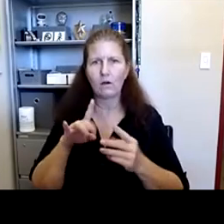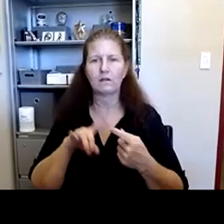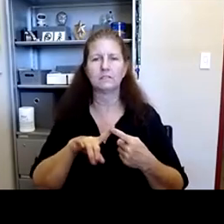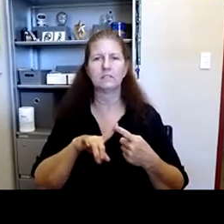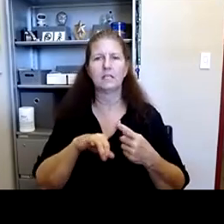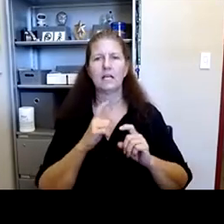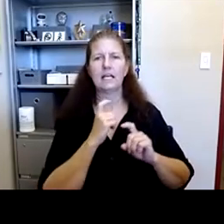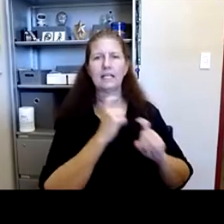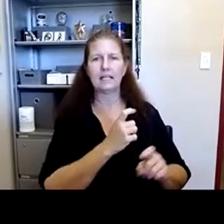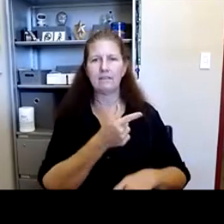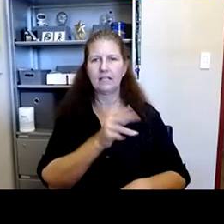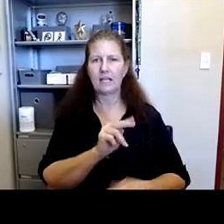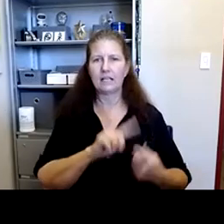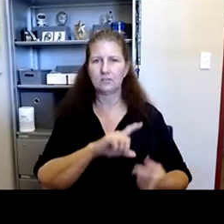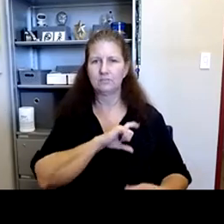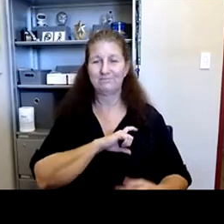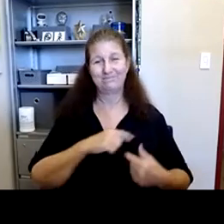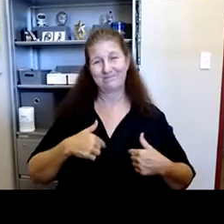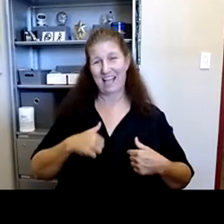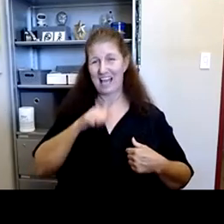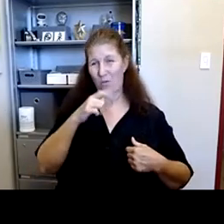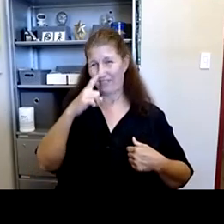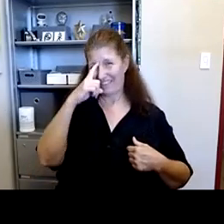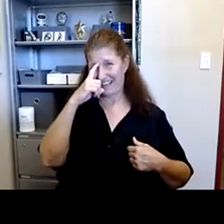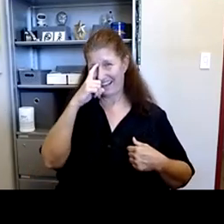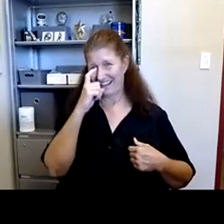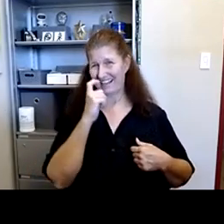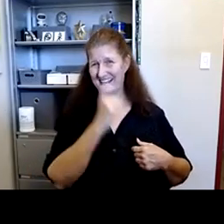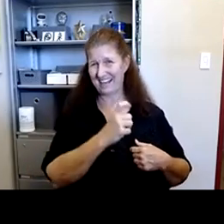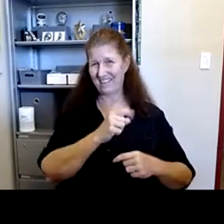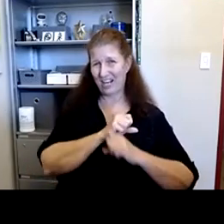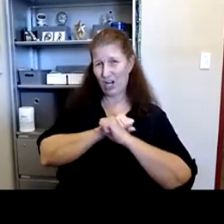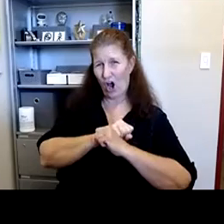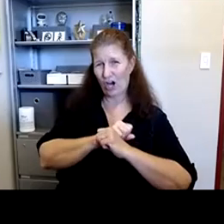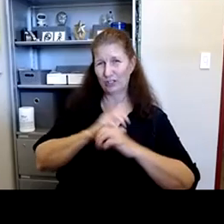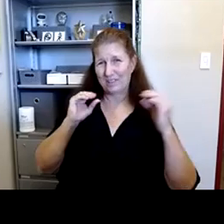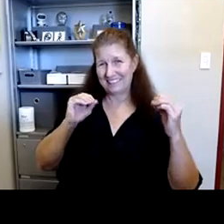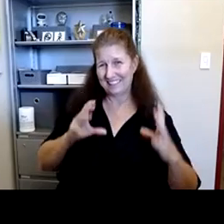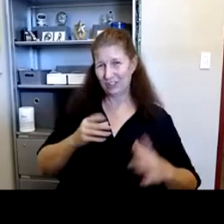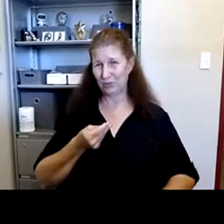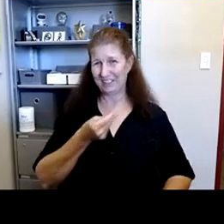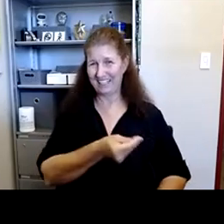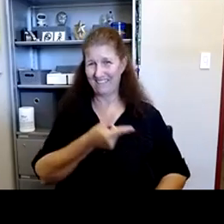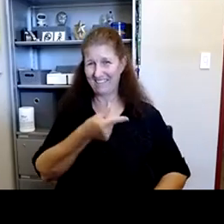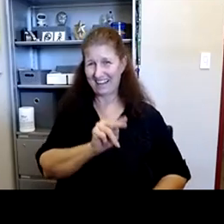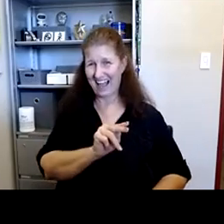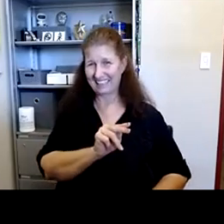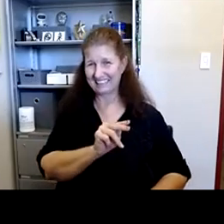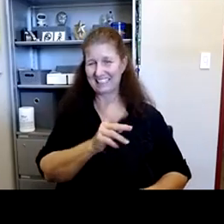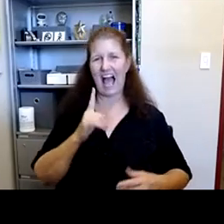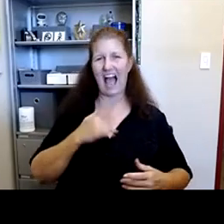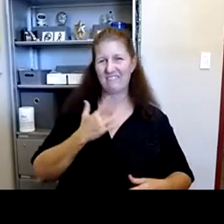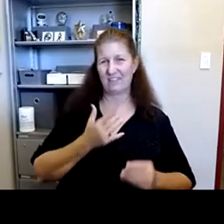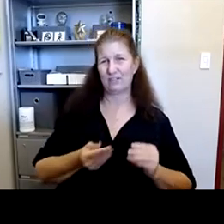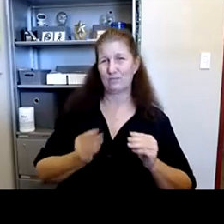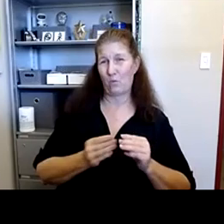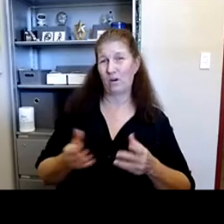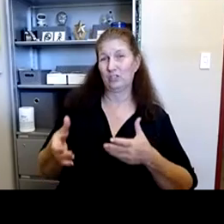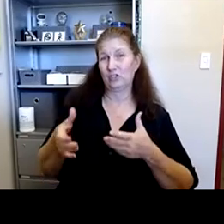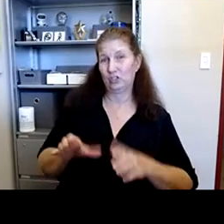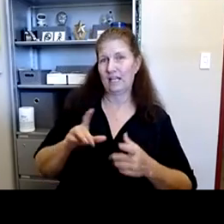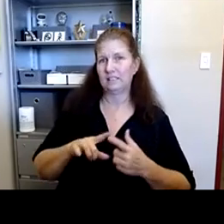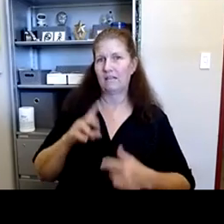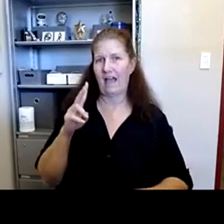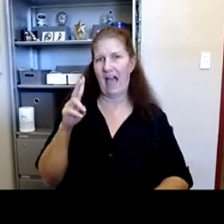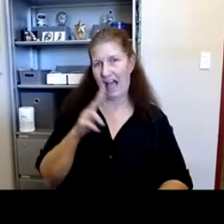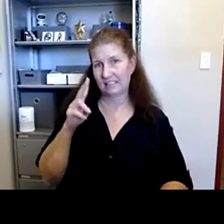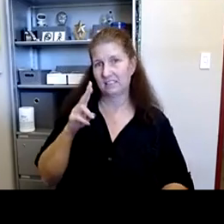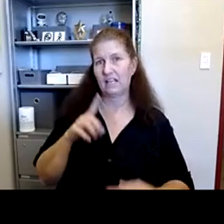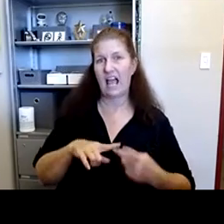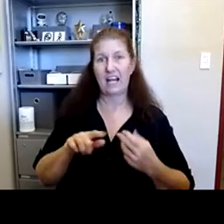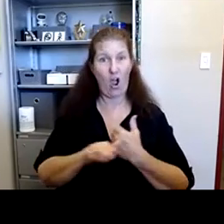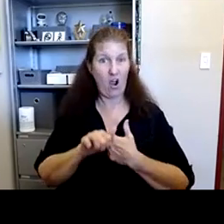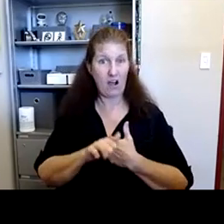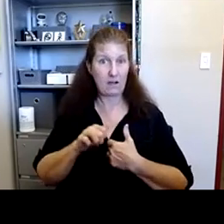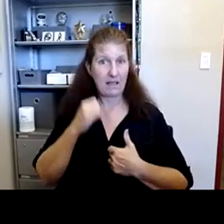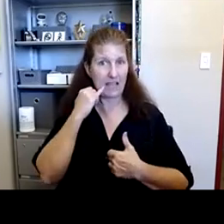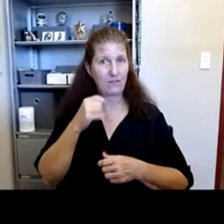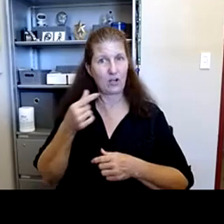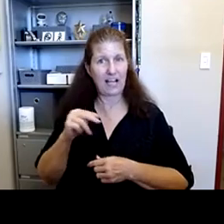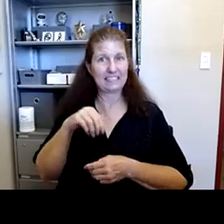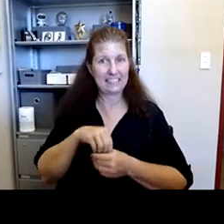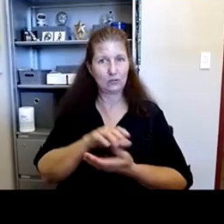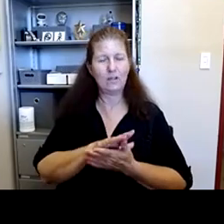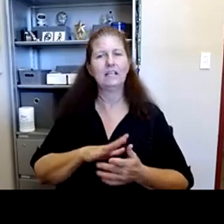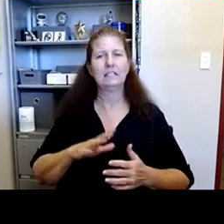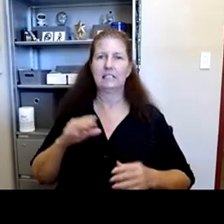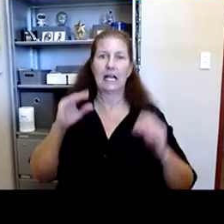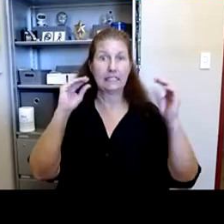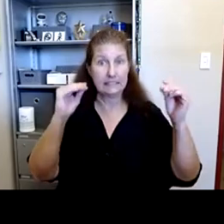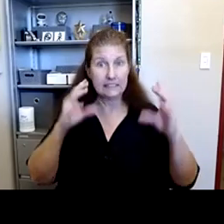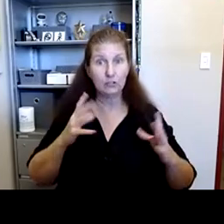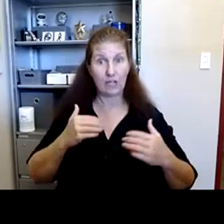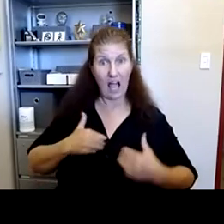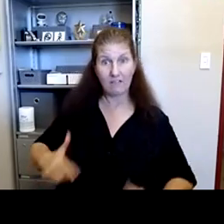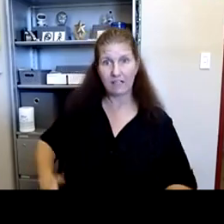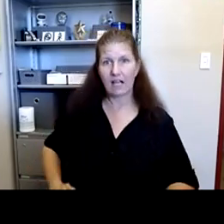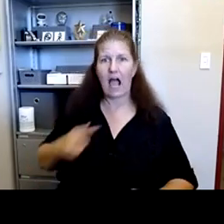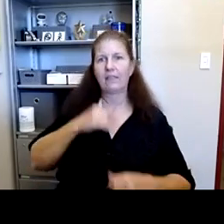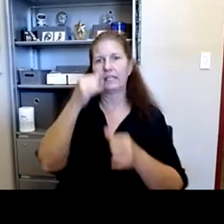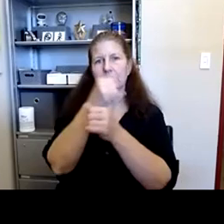Robyn Thomas: I I don't personally think arming guards or teachers is a good idea. I think there's you increase the chance of accidents and harm When you have guns in schools, I mean army teachers is just an absurd concept, and I think arming guards,